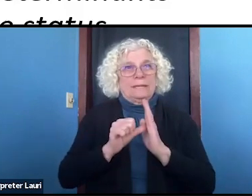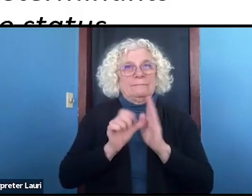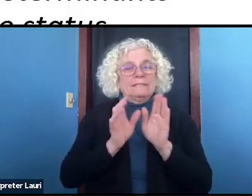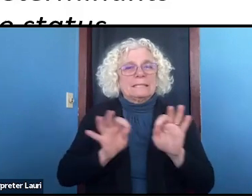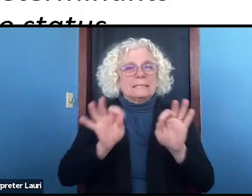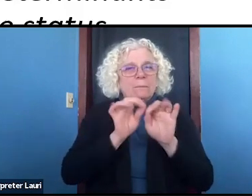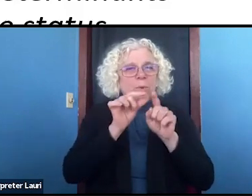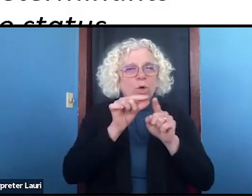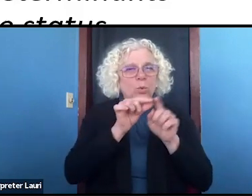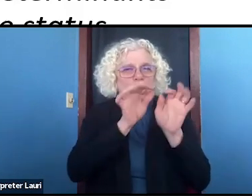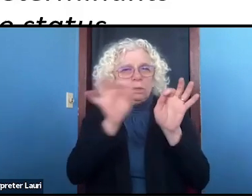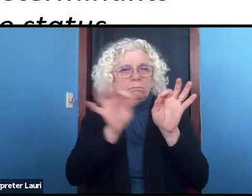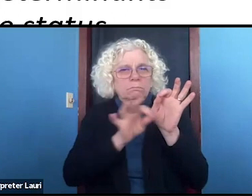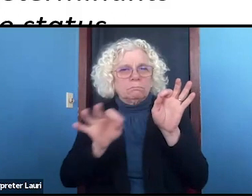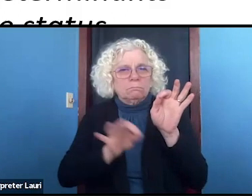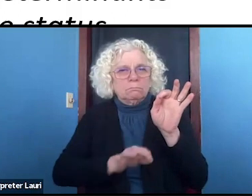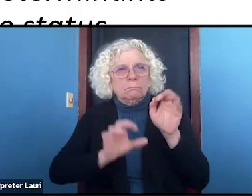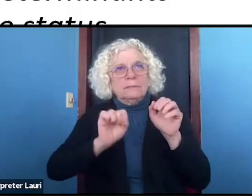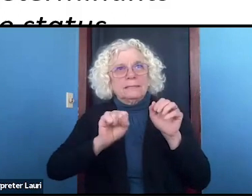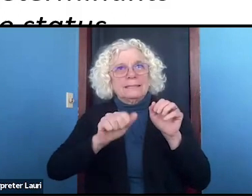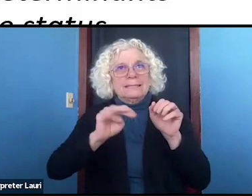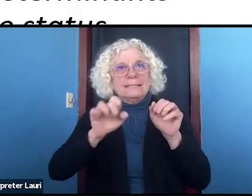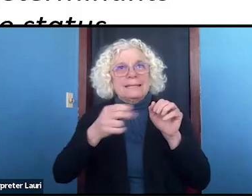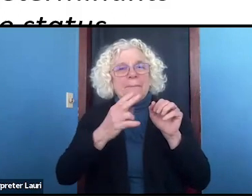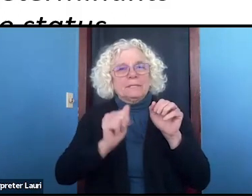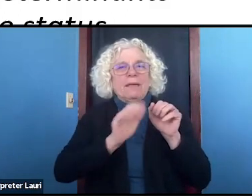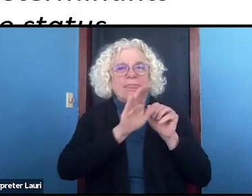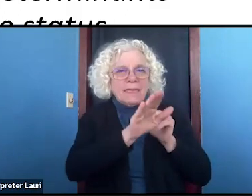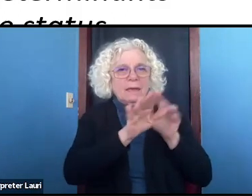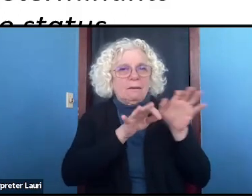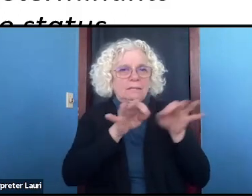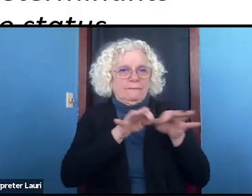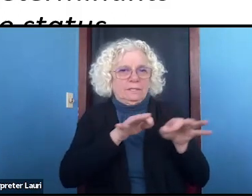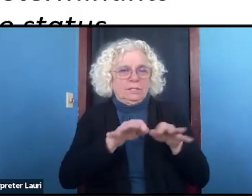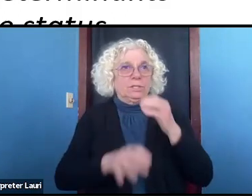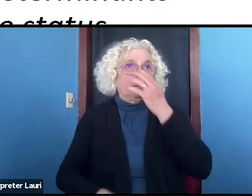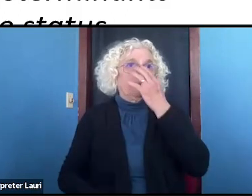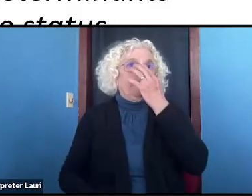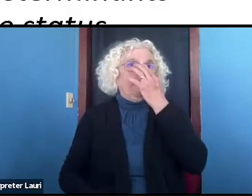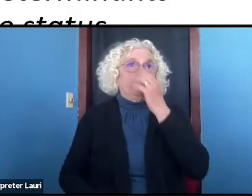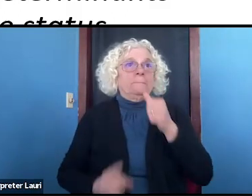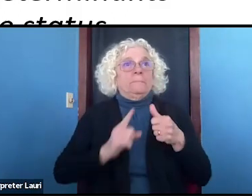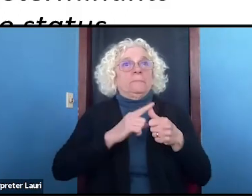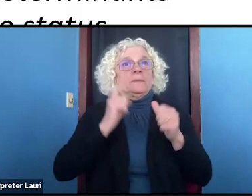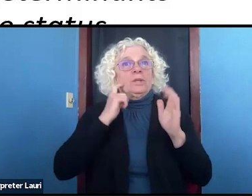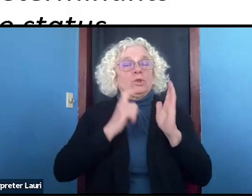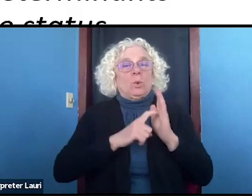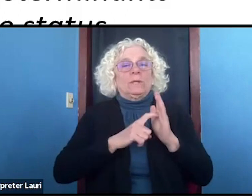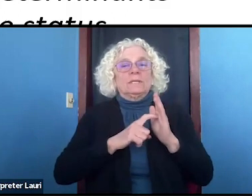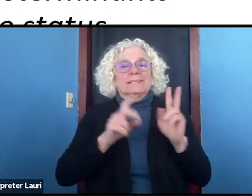in Samson's definition for equity. The first key word I want to highlight is the right.